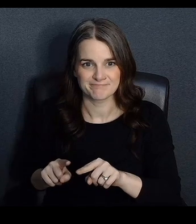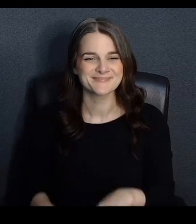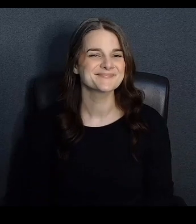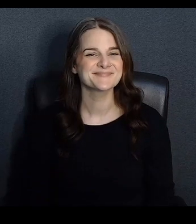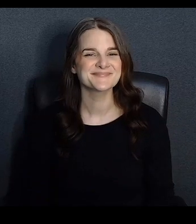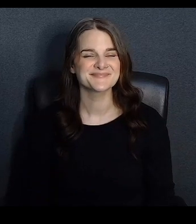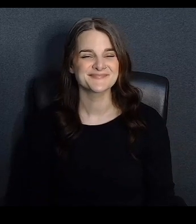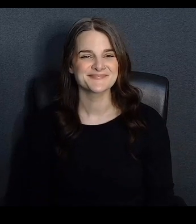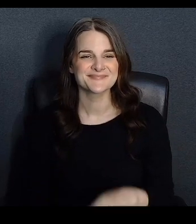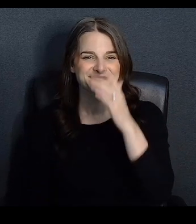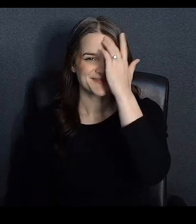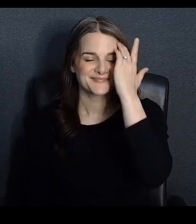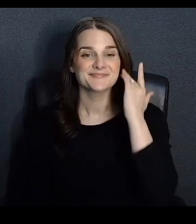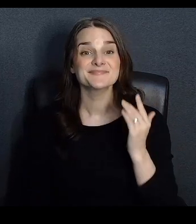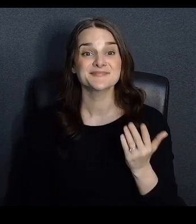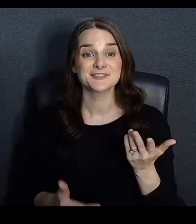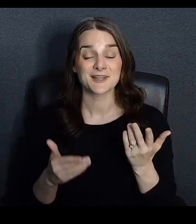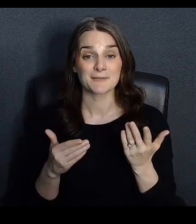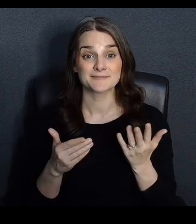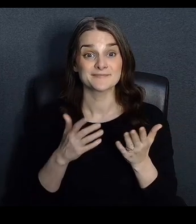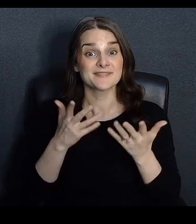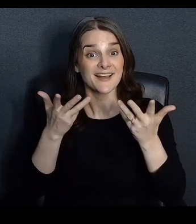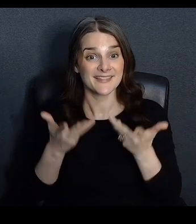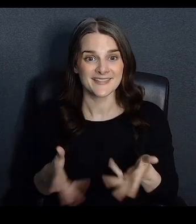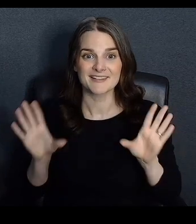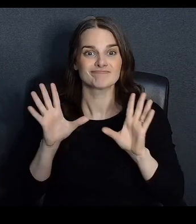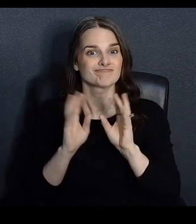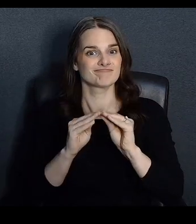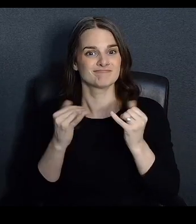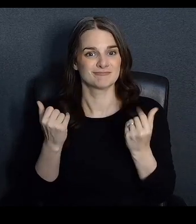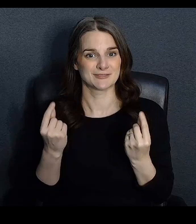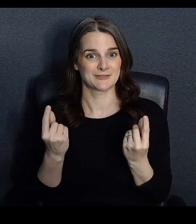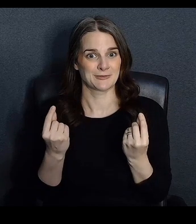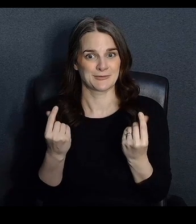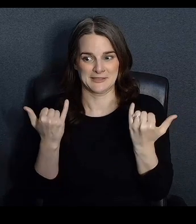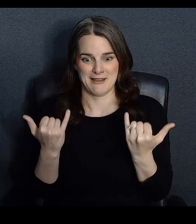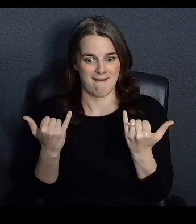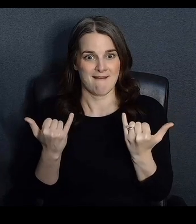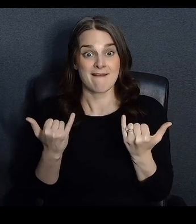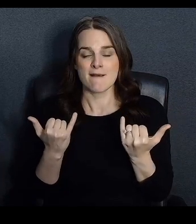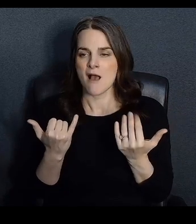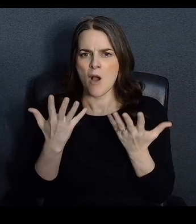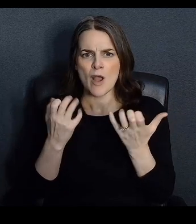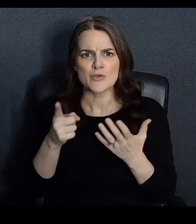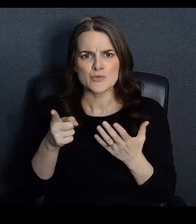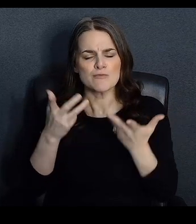So at the end of our time together today, what do I want you to be able to walk away with? So our objectives for learning are